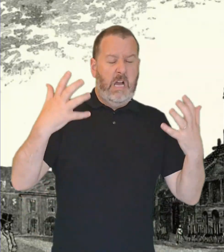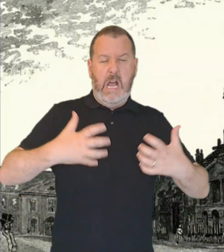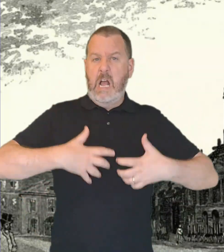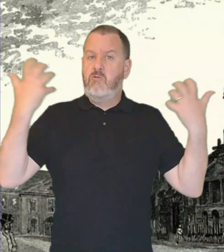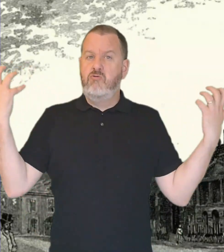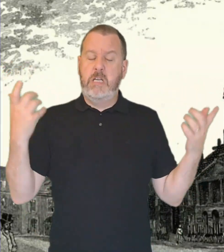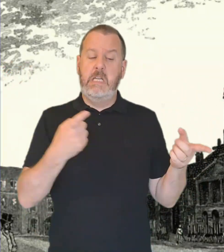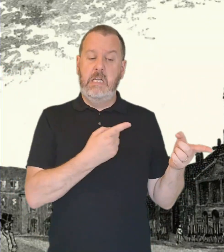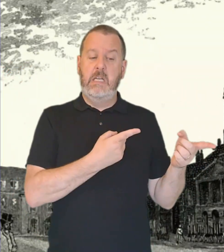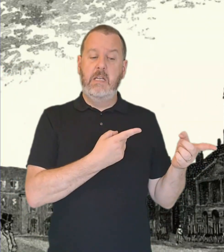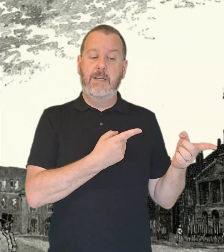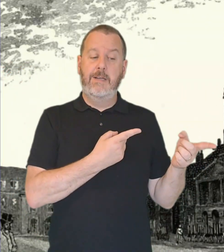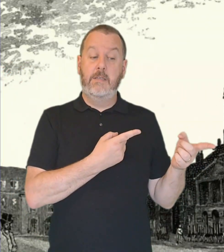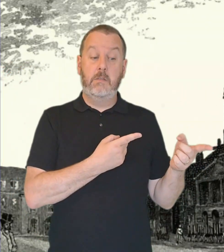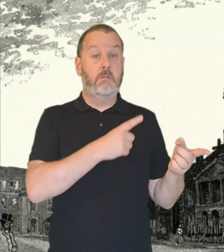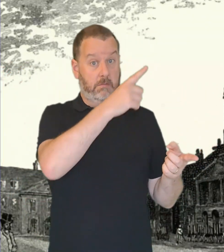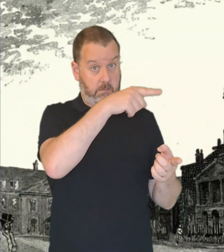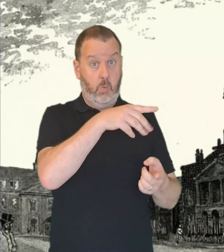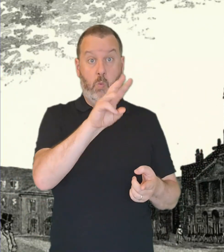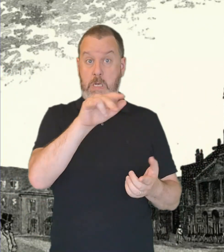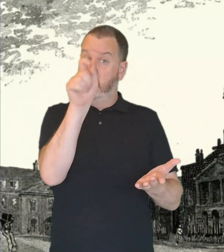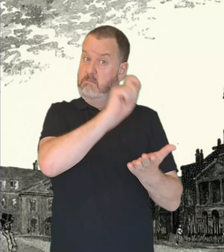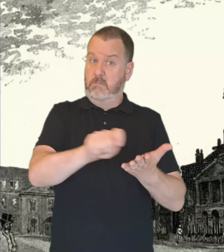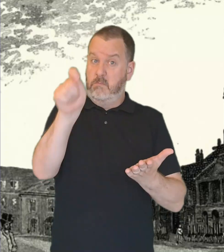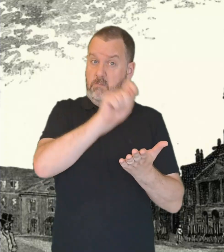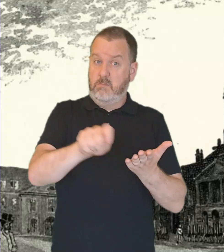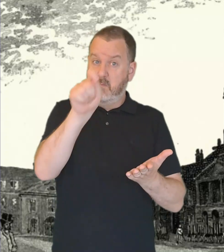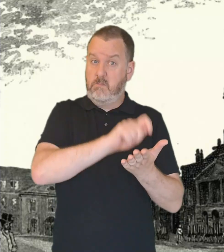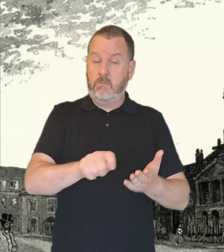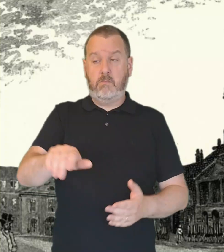In his letters to Maule, William clearly stated that there had been